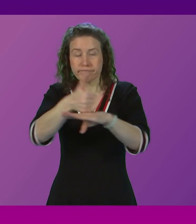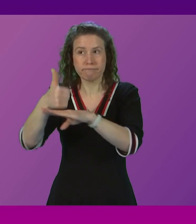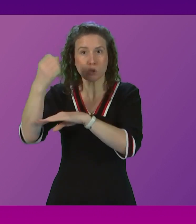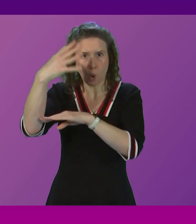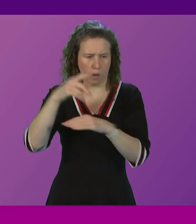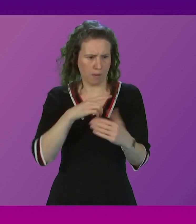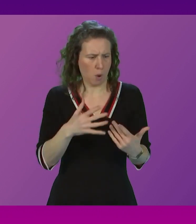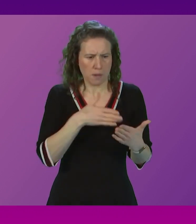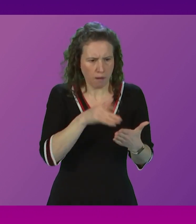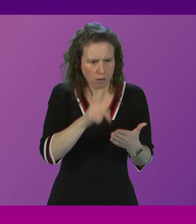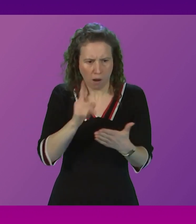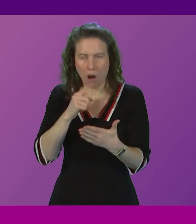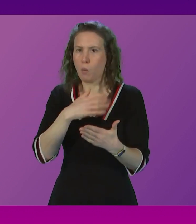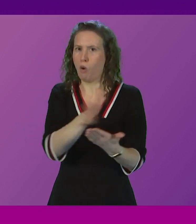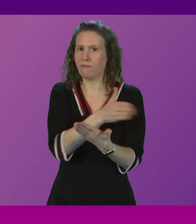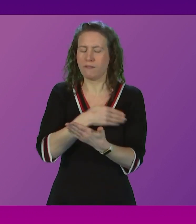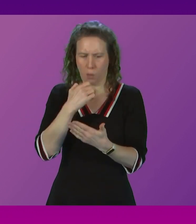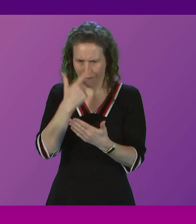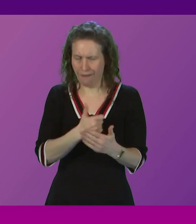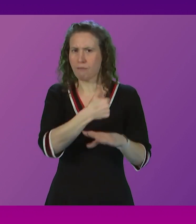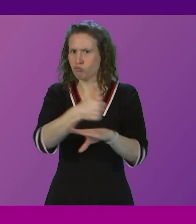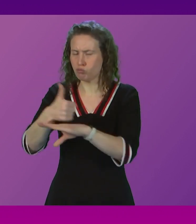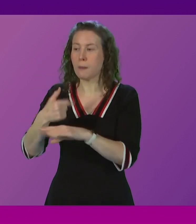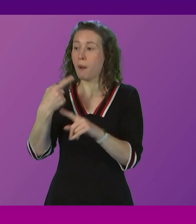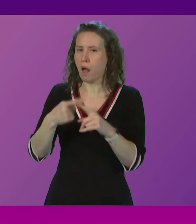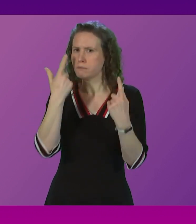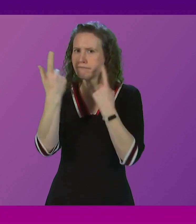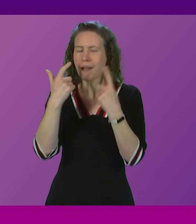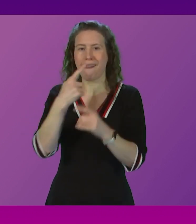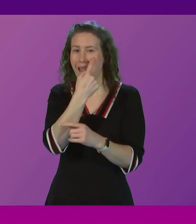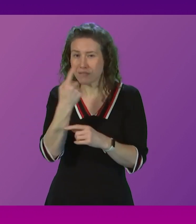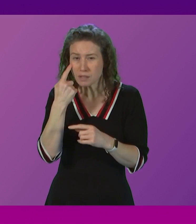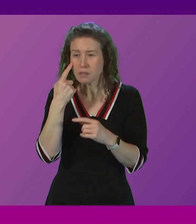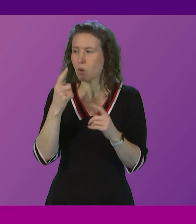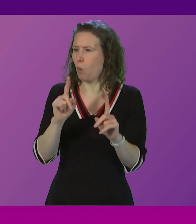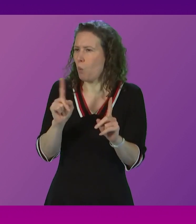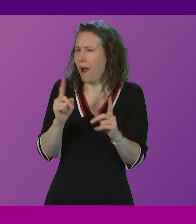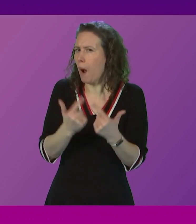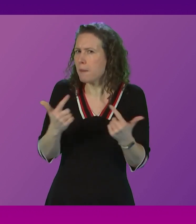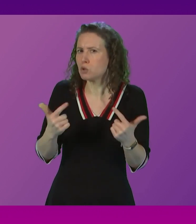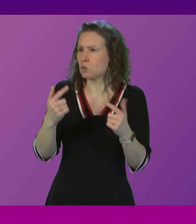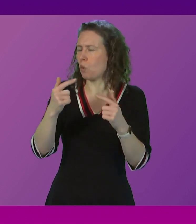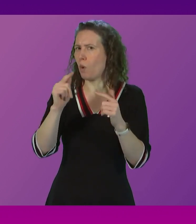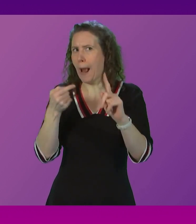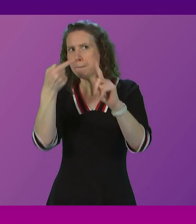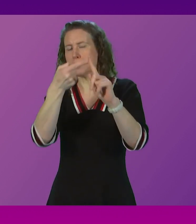we will seek views and evidence on whether, or at what level, a deployment ambition should be set.